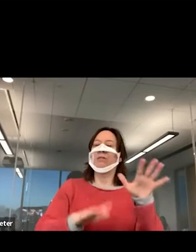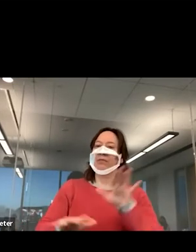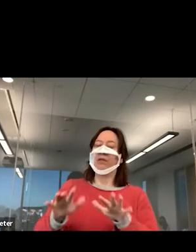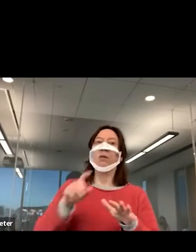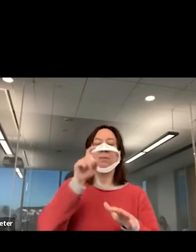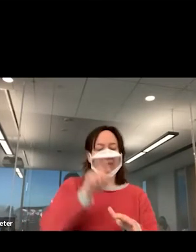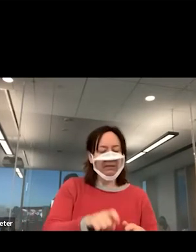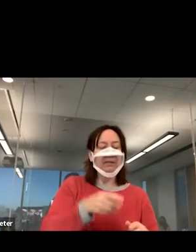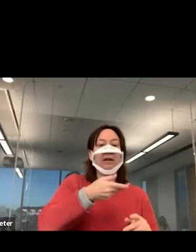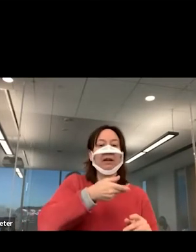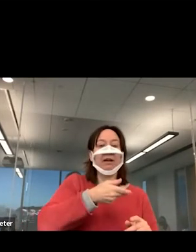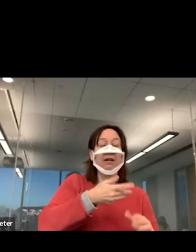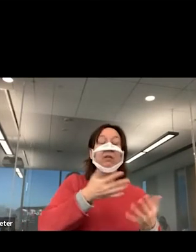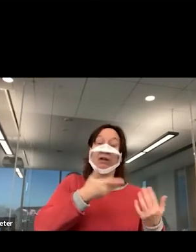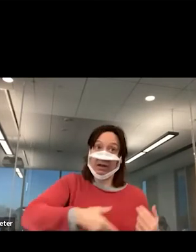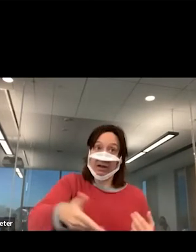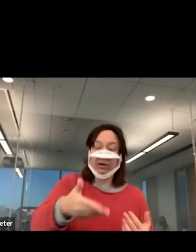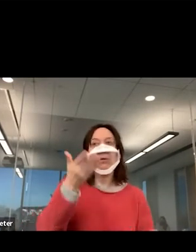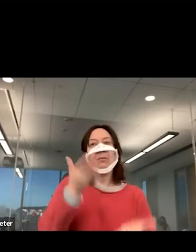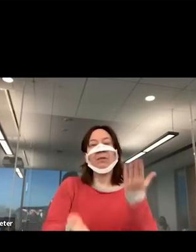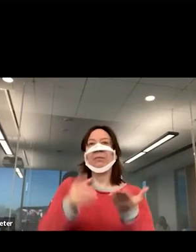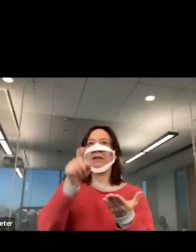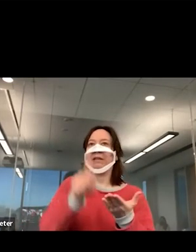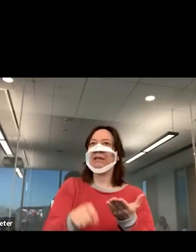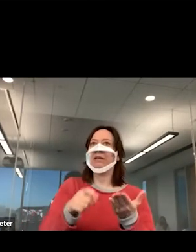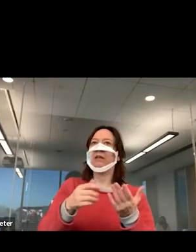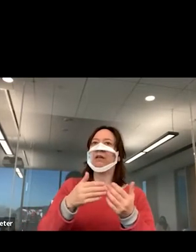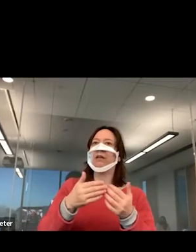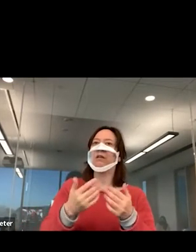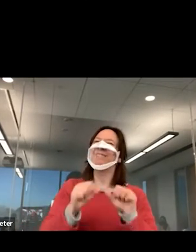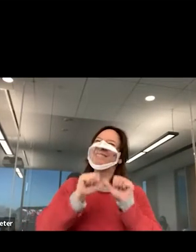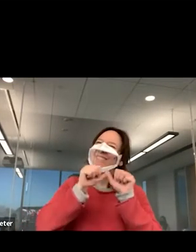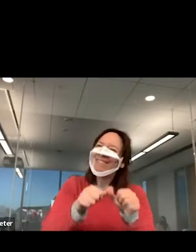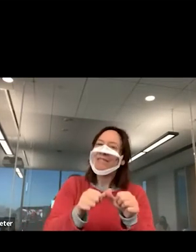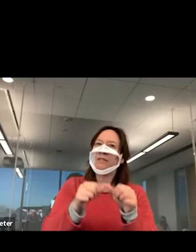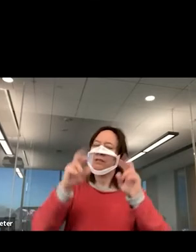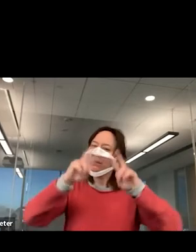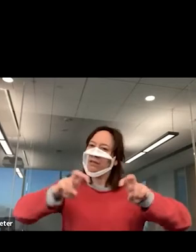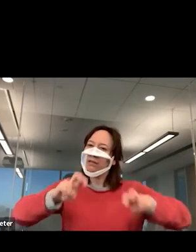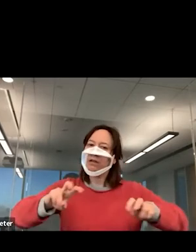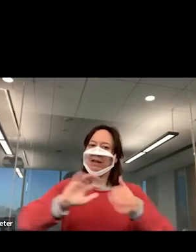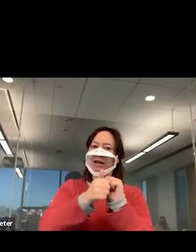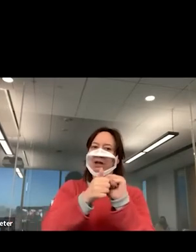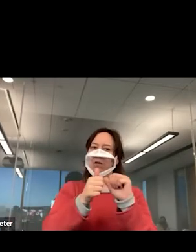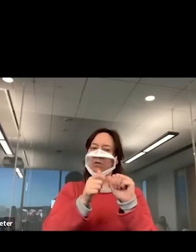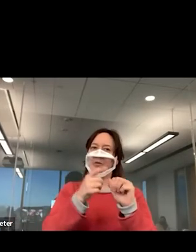an accommodation we may need some you know there's there's something that we may need to do our job